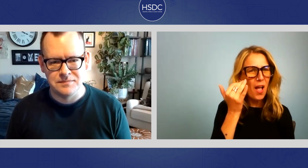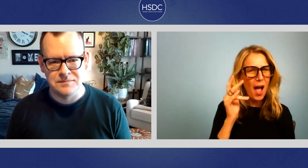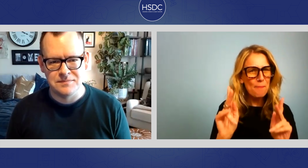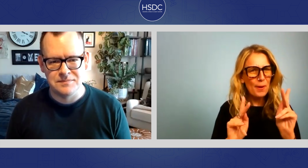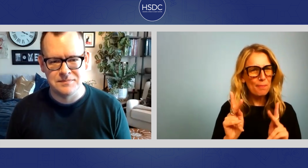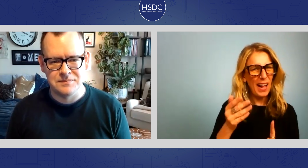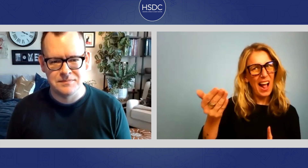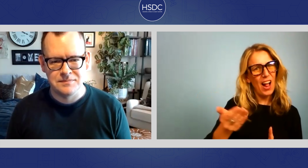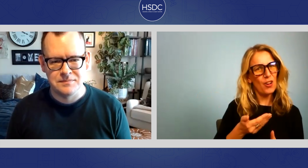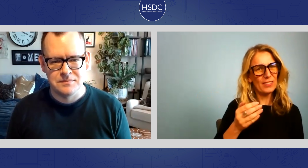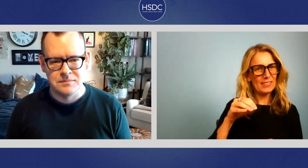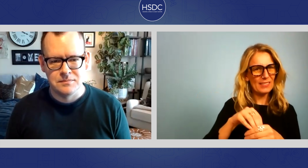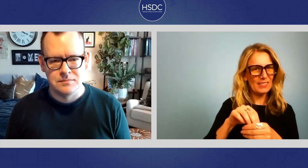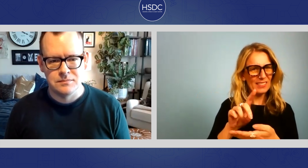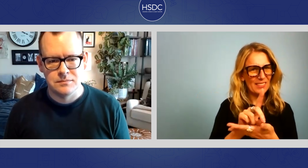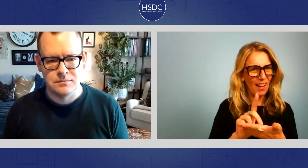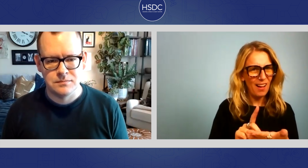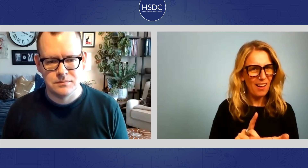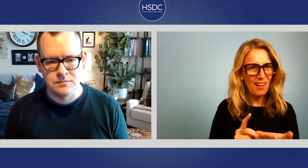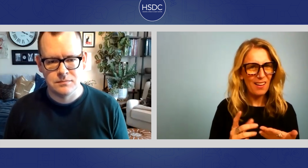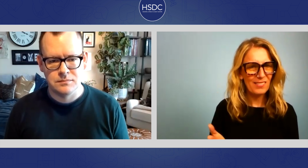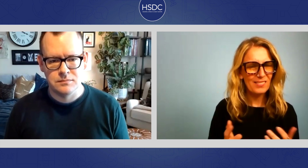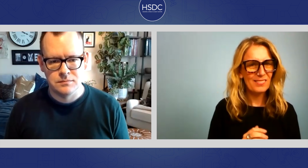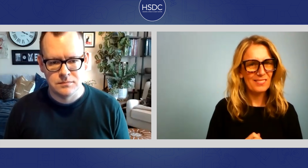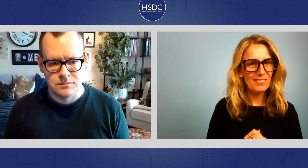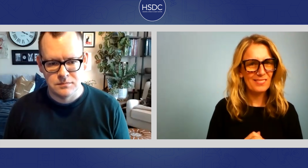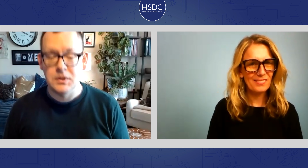Why do people hire interior designers?